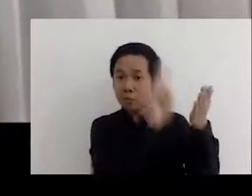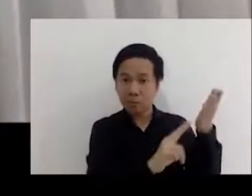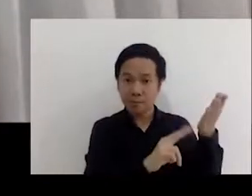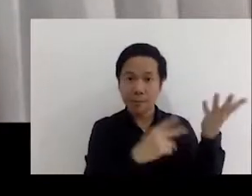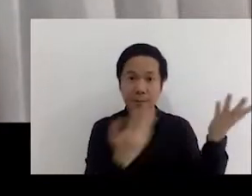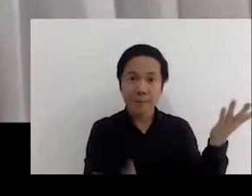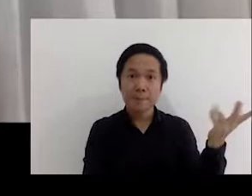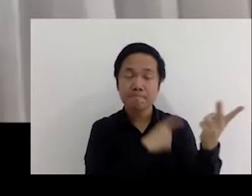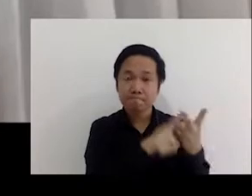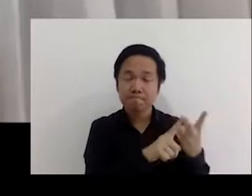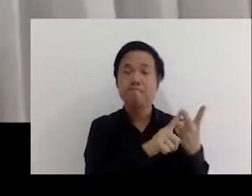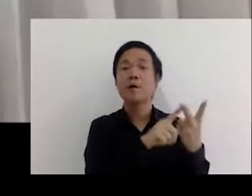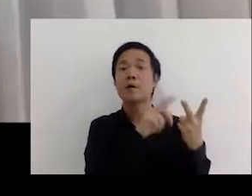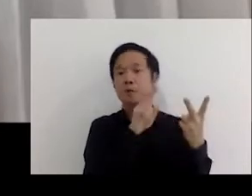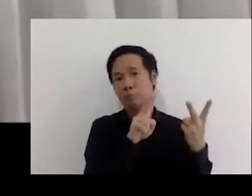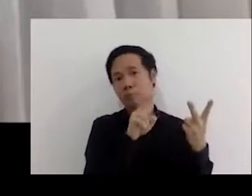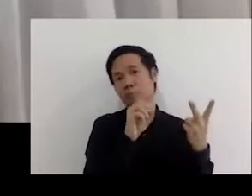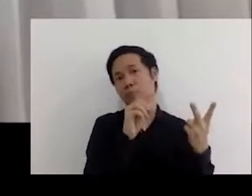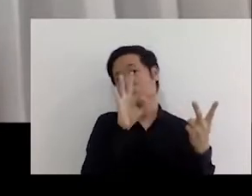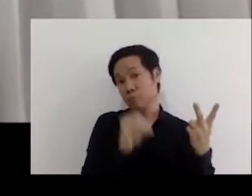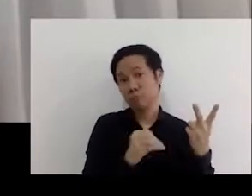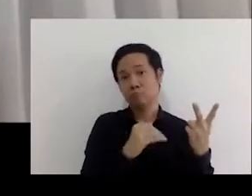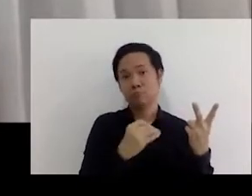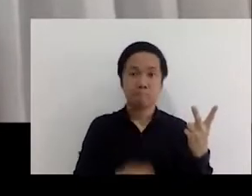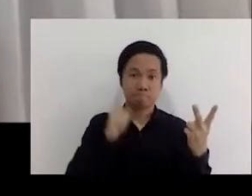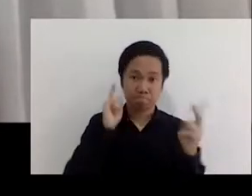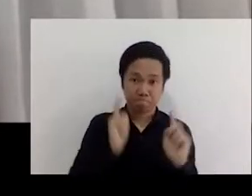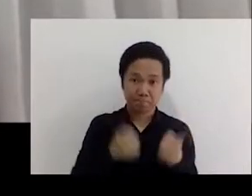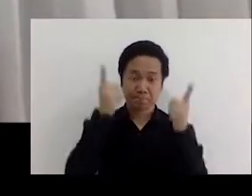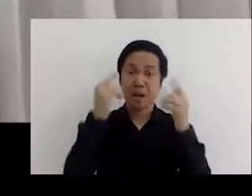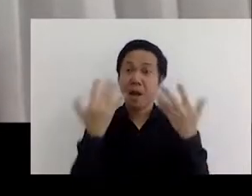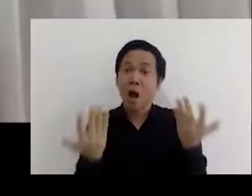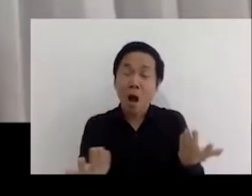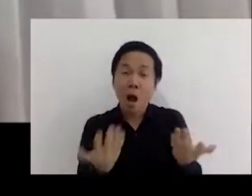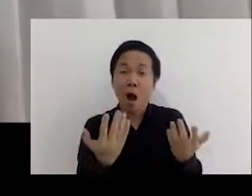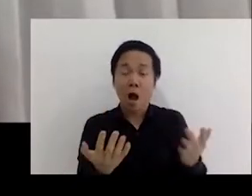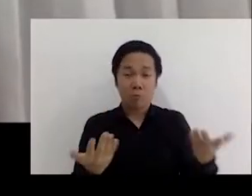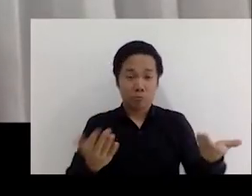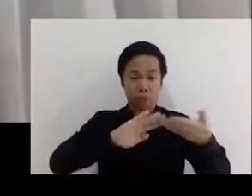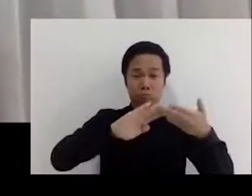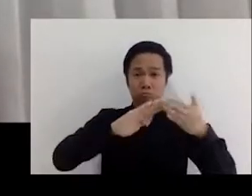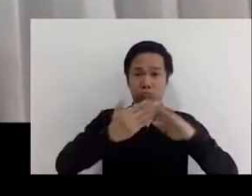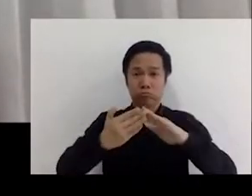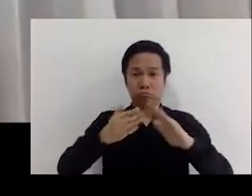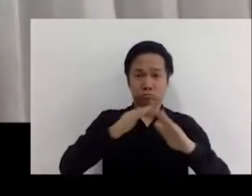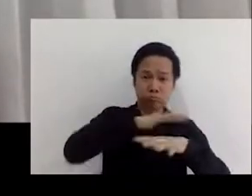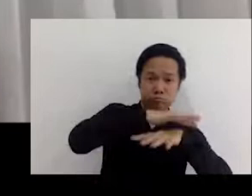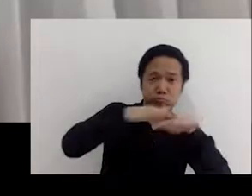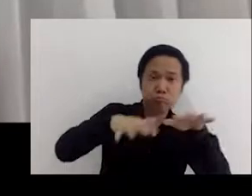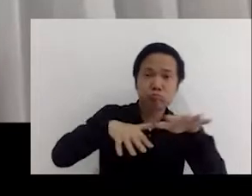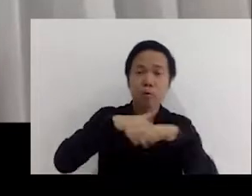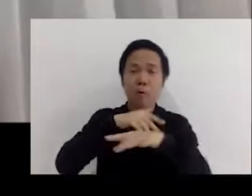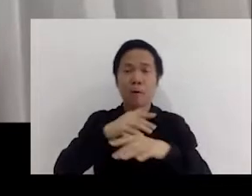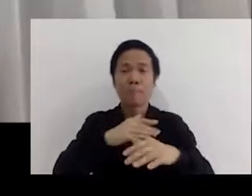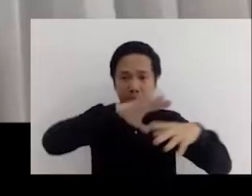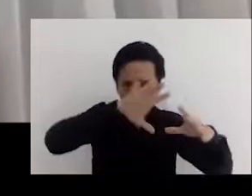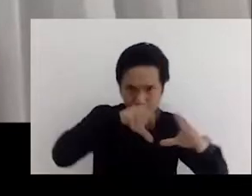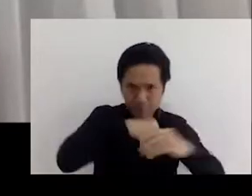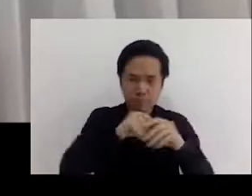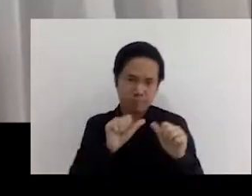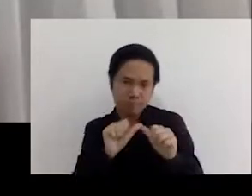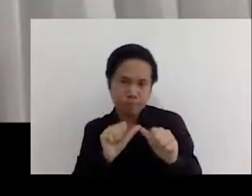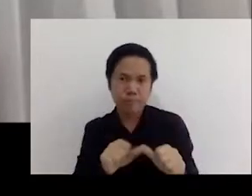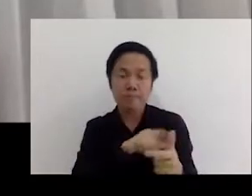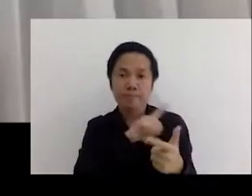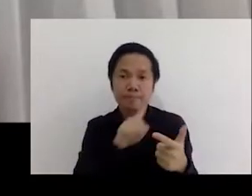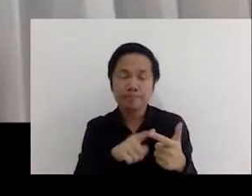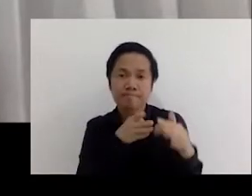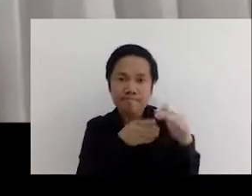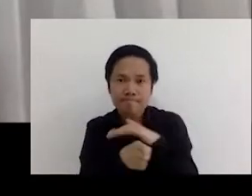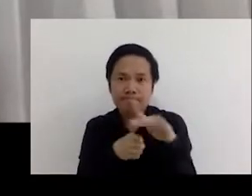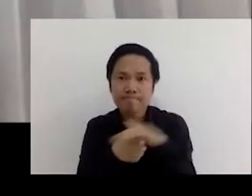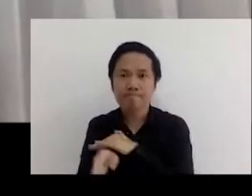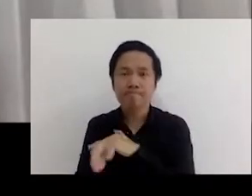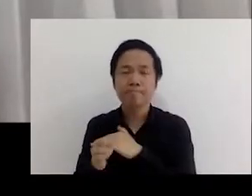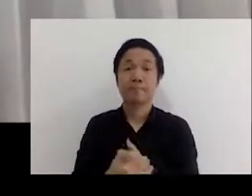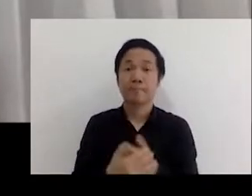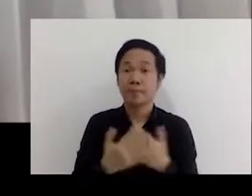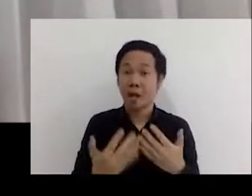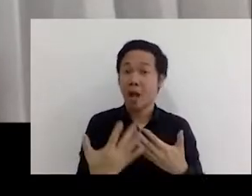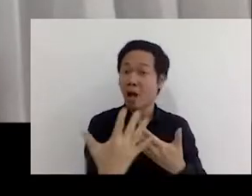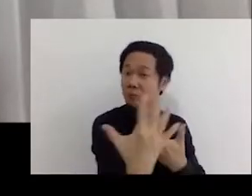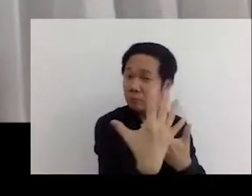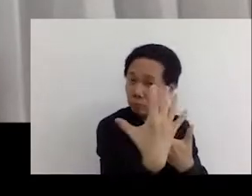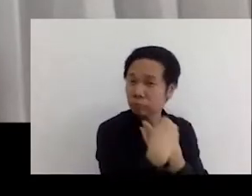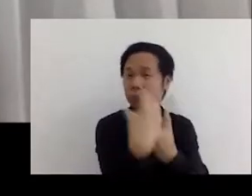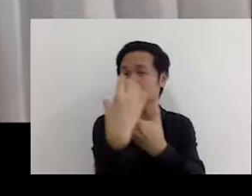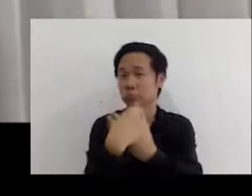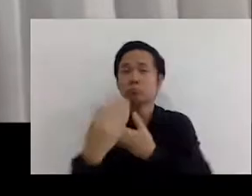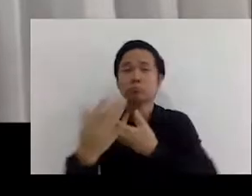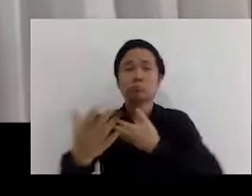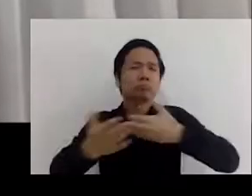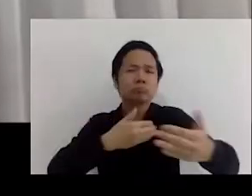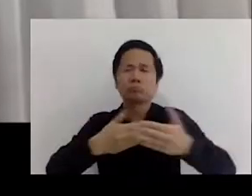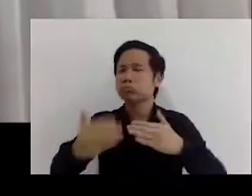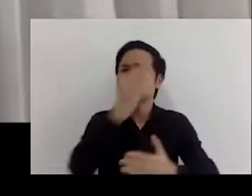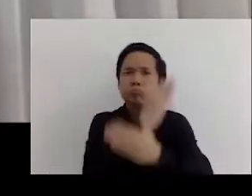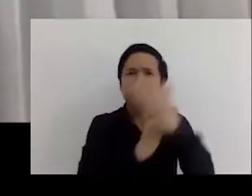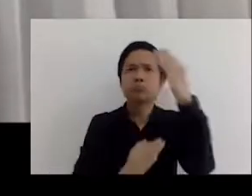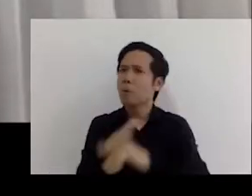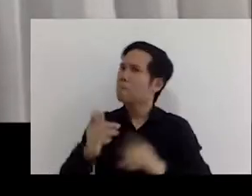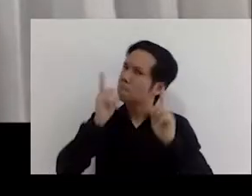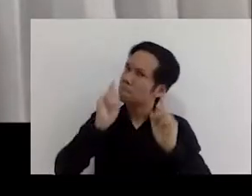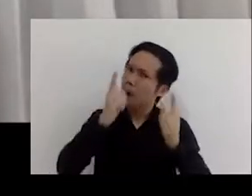in the line to create an inclusive, sustainable and accessible society with full participation of persons with disabilities.